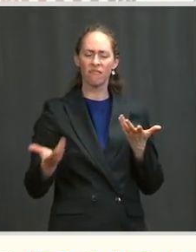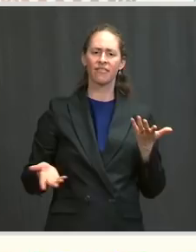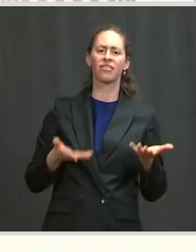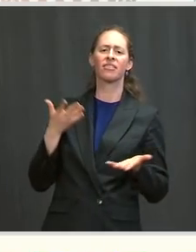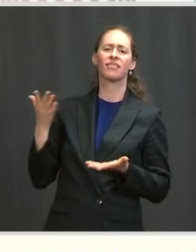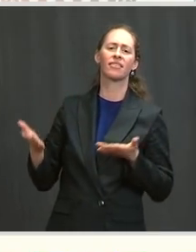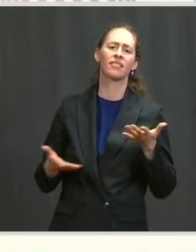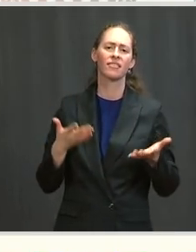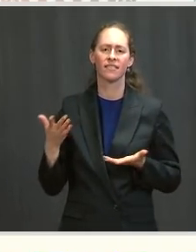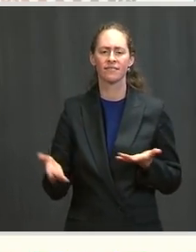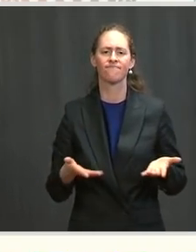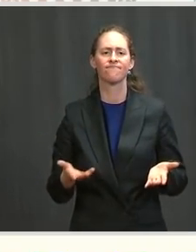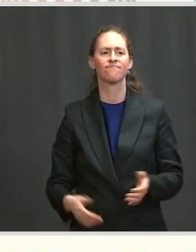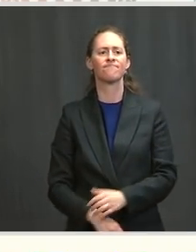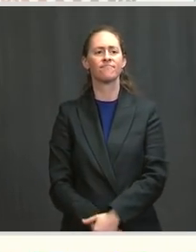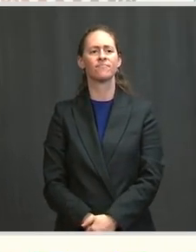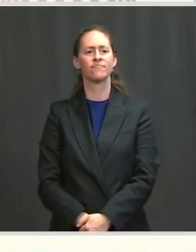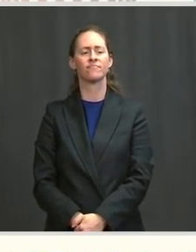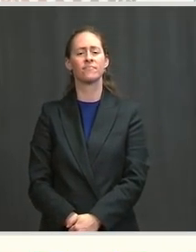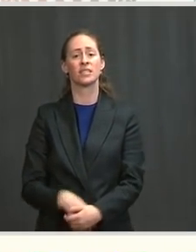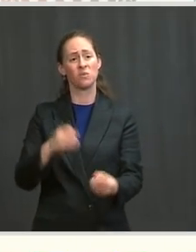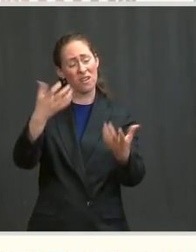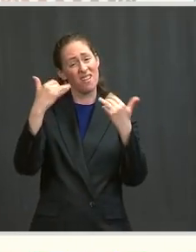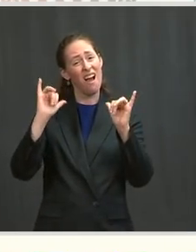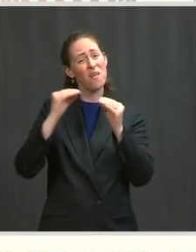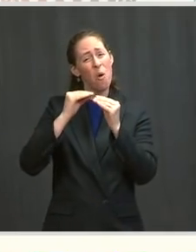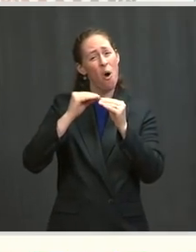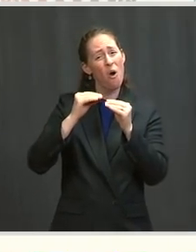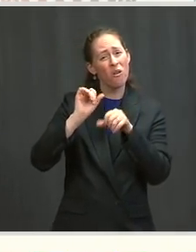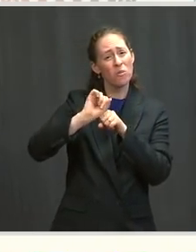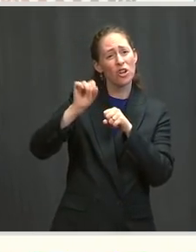So, folks, we got a lot of work to do. A lot of it's basically public education.